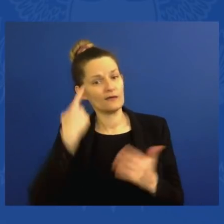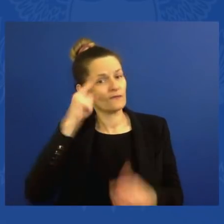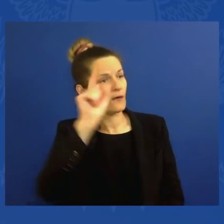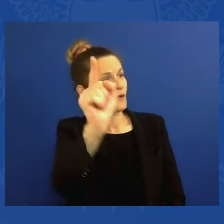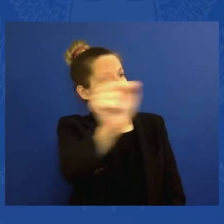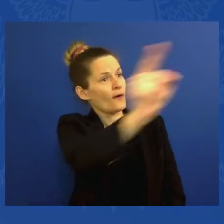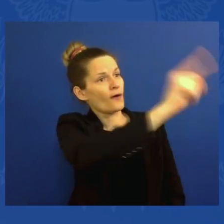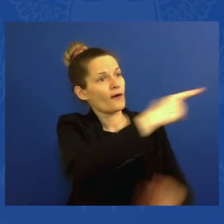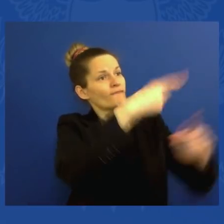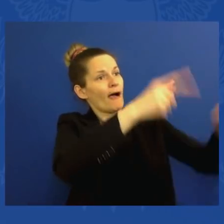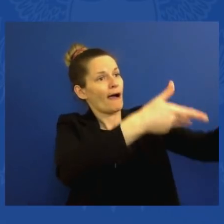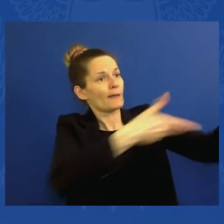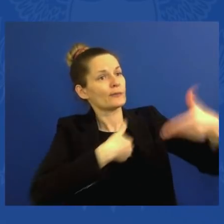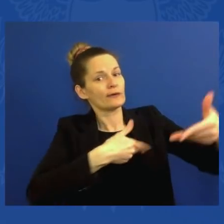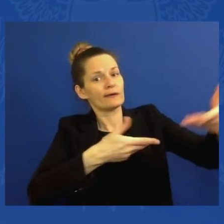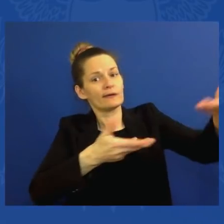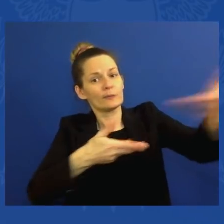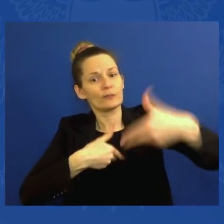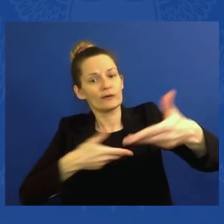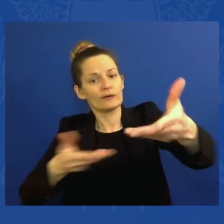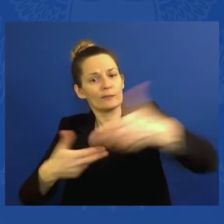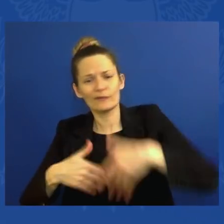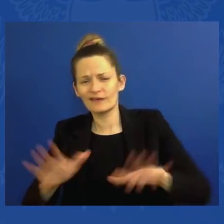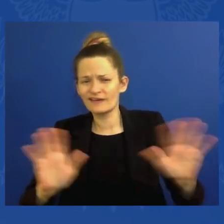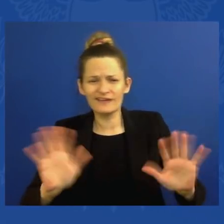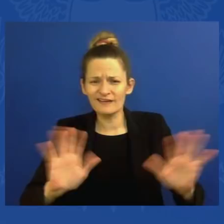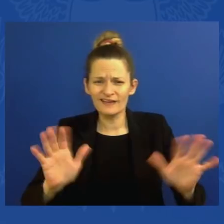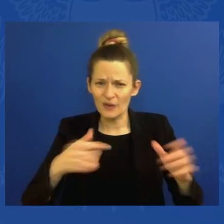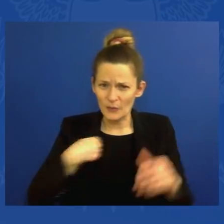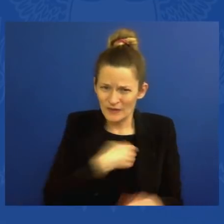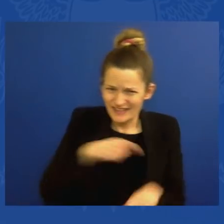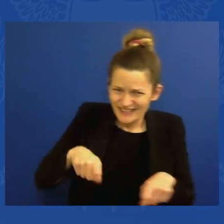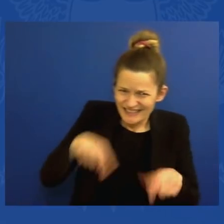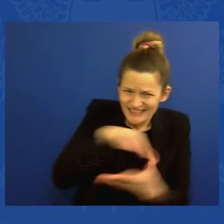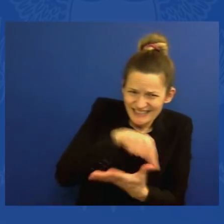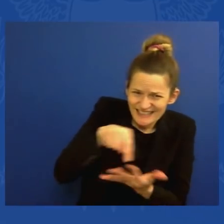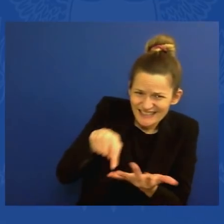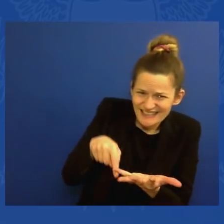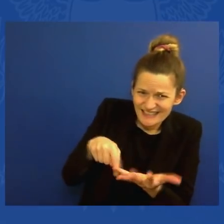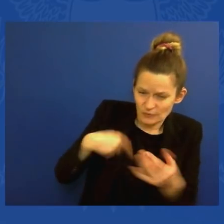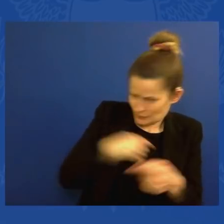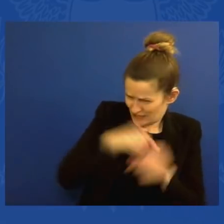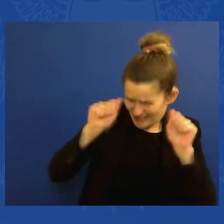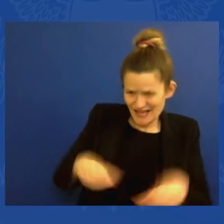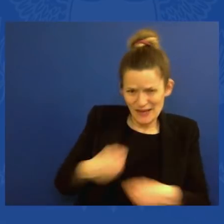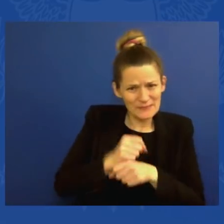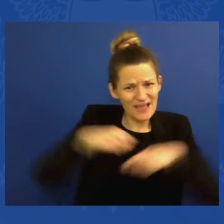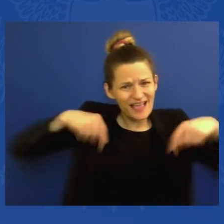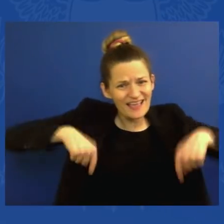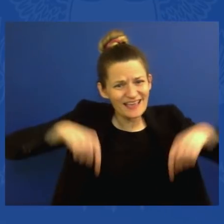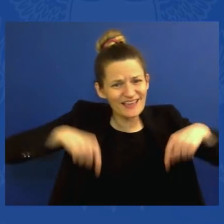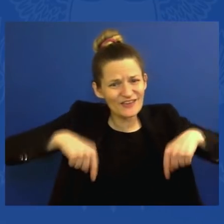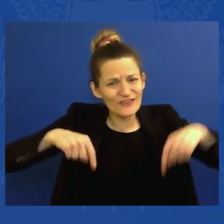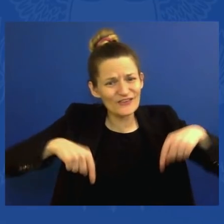And today, that progress continues. I just had a chance to visit -- have a viral